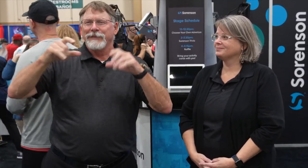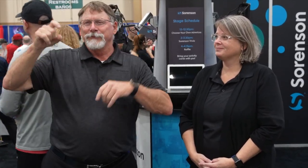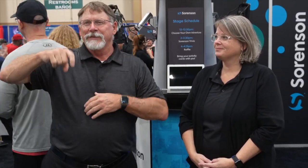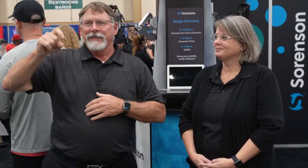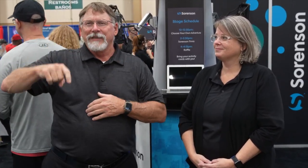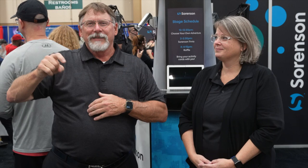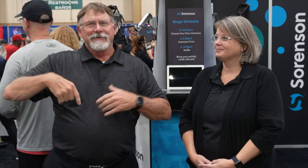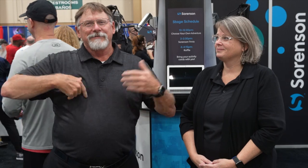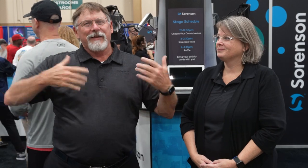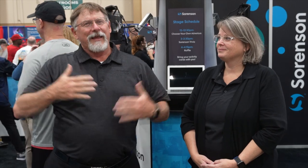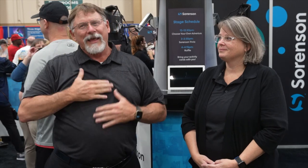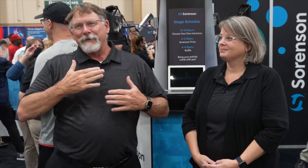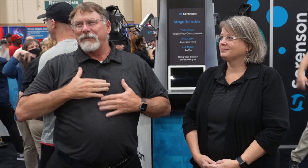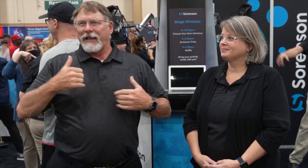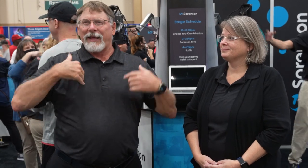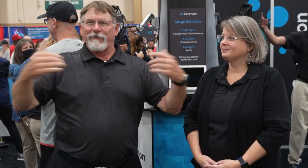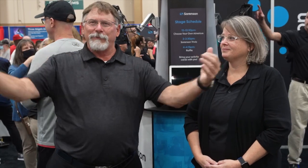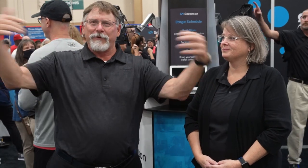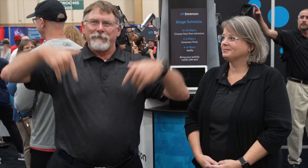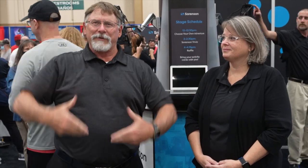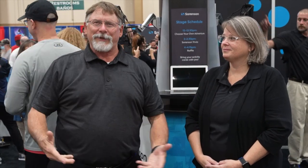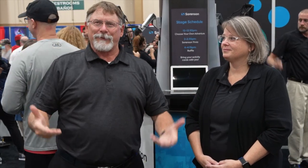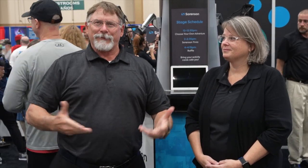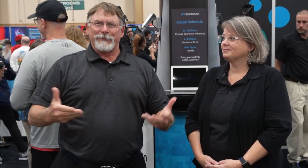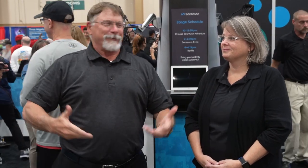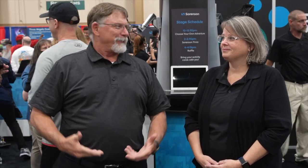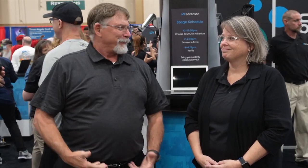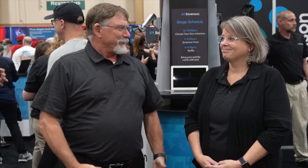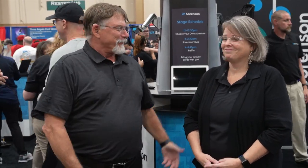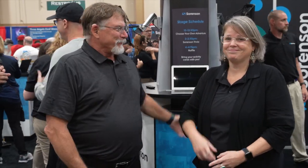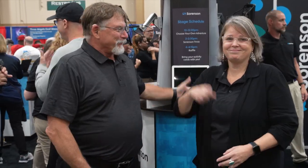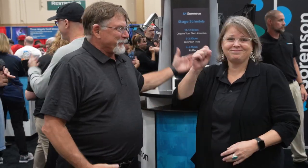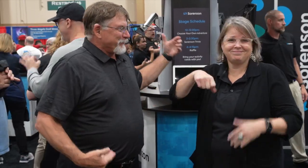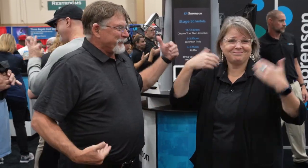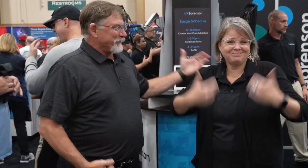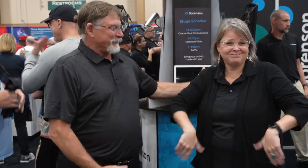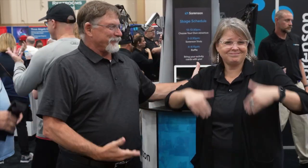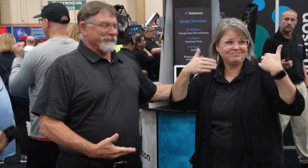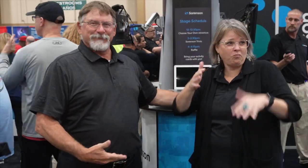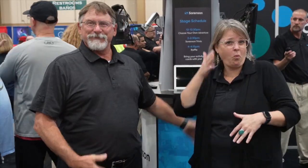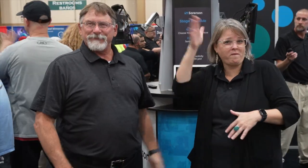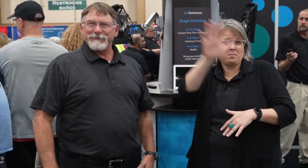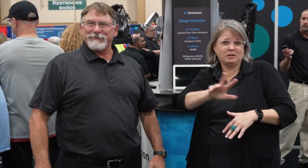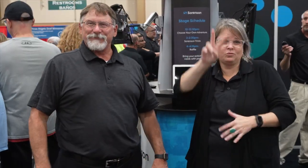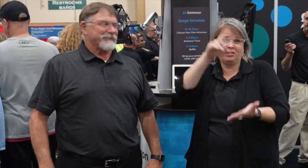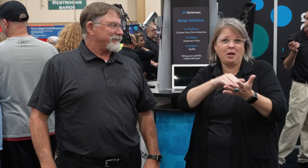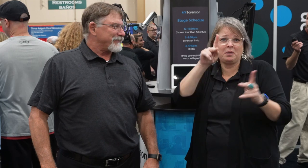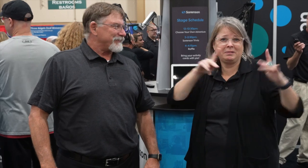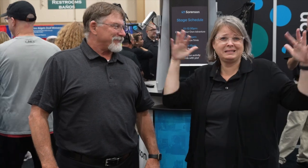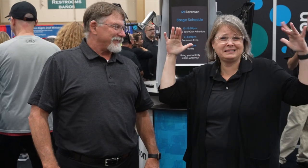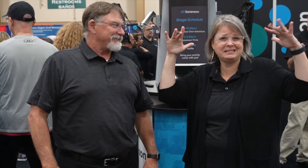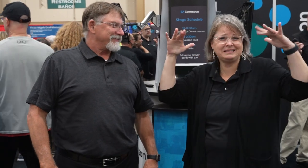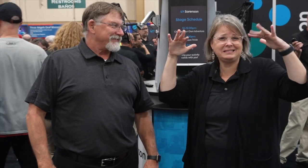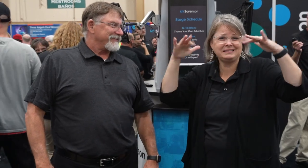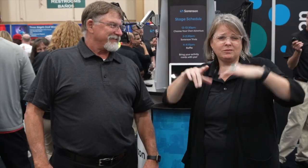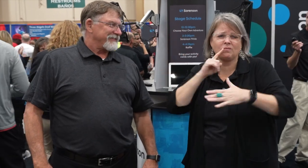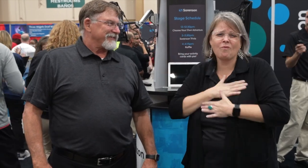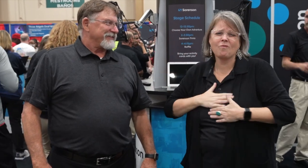and the community, to meet your communication needs. We’re happy to see you come here. Wow! There are about 2,000 attendees at this event!